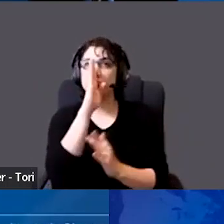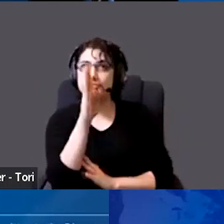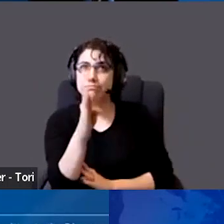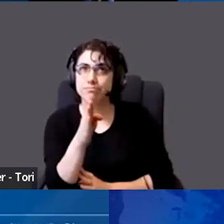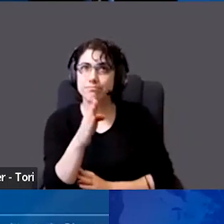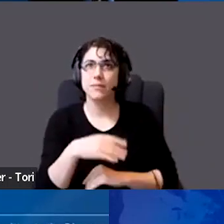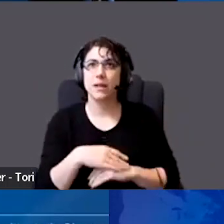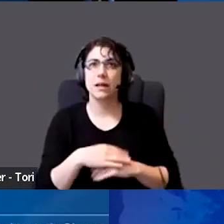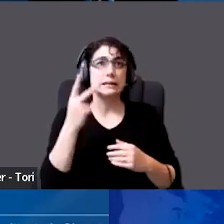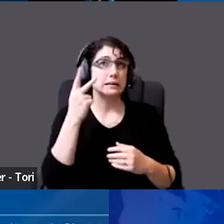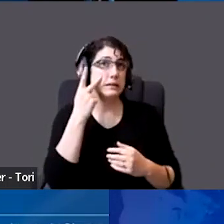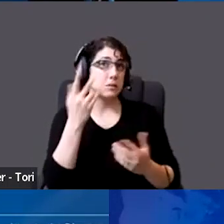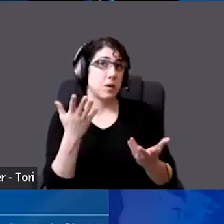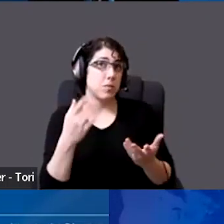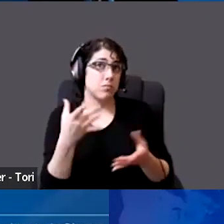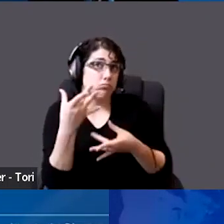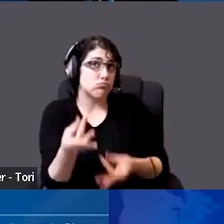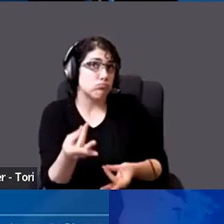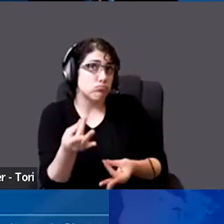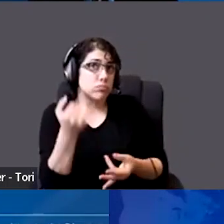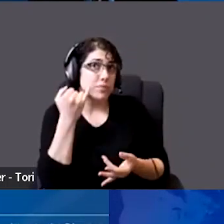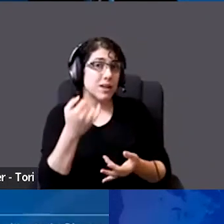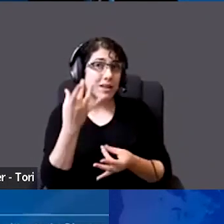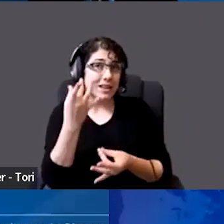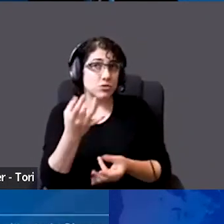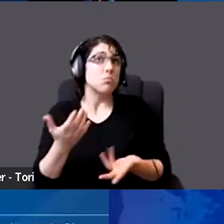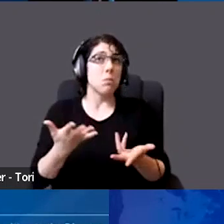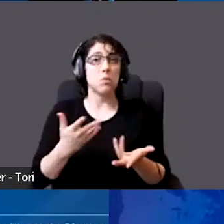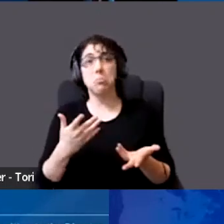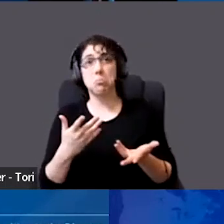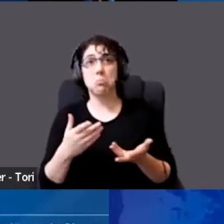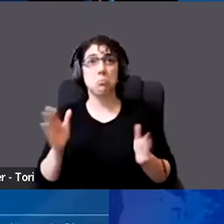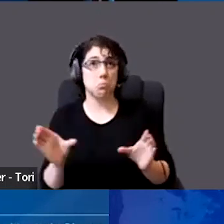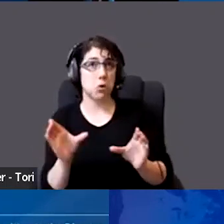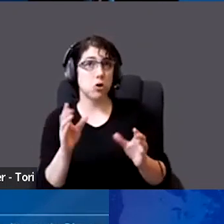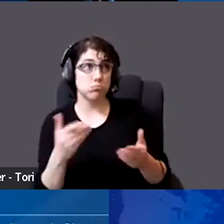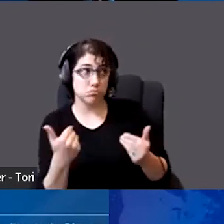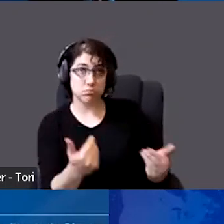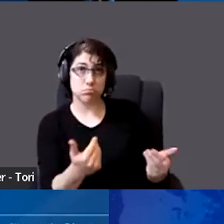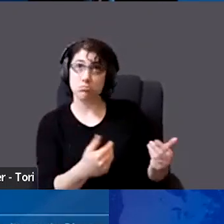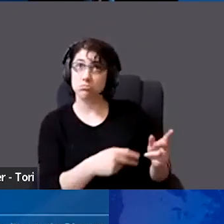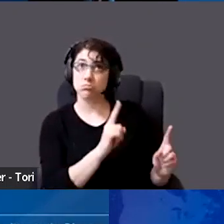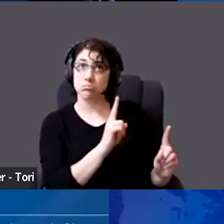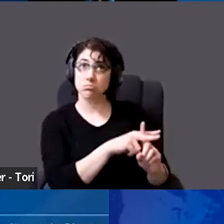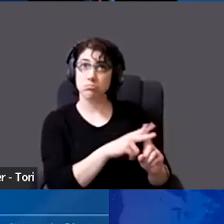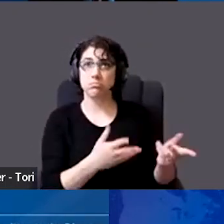if there is an interest, and if there is, then encourage them to apply. So I appreciate your thoughts on that, Octavio.